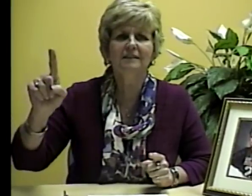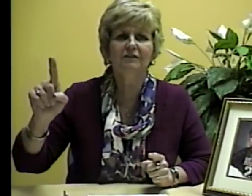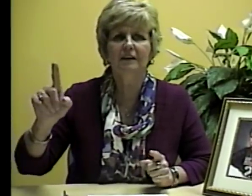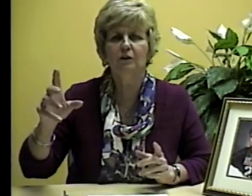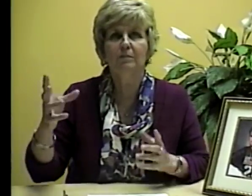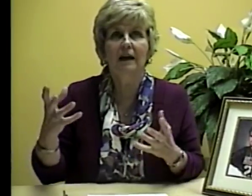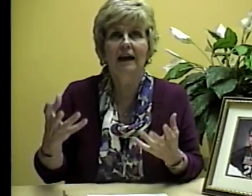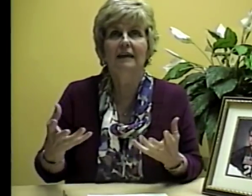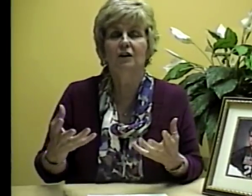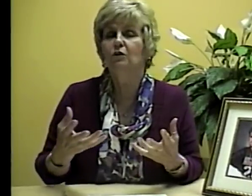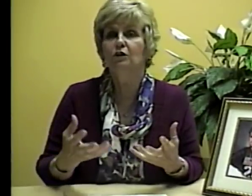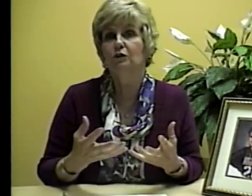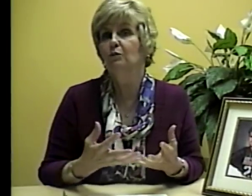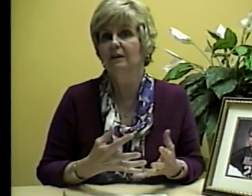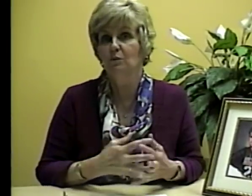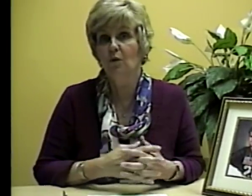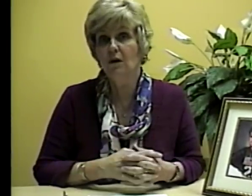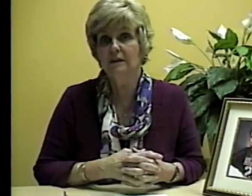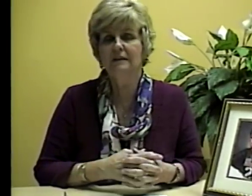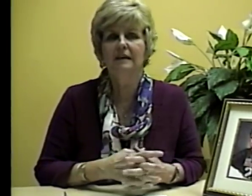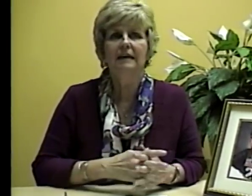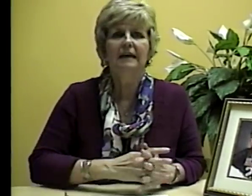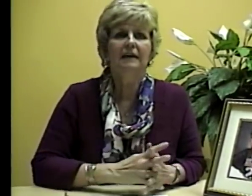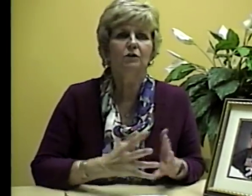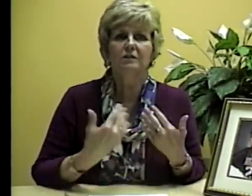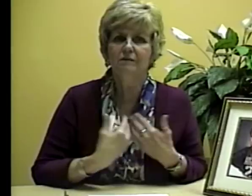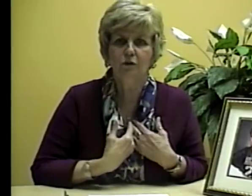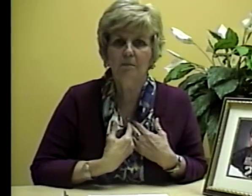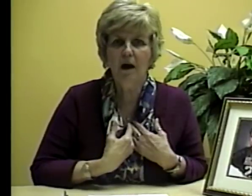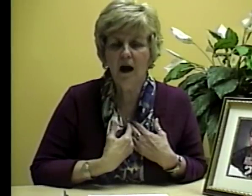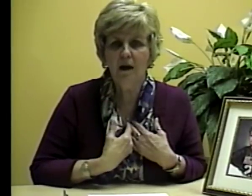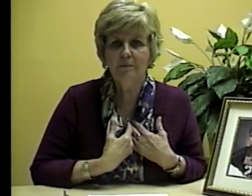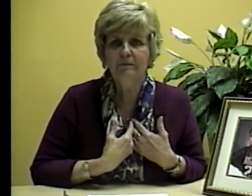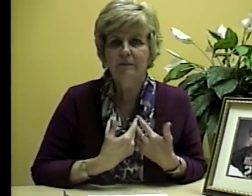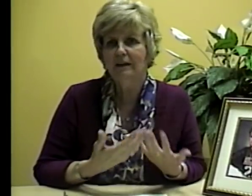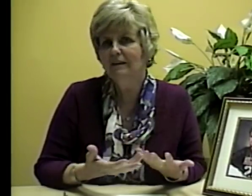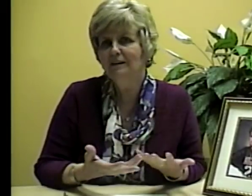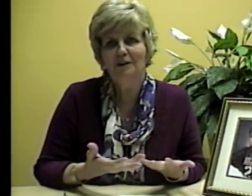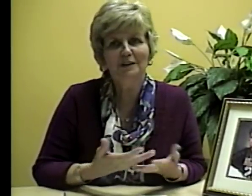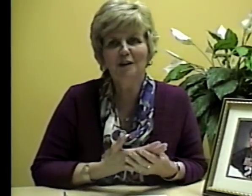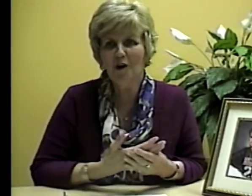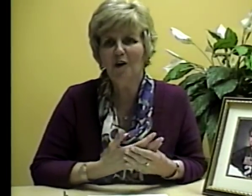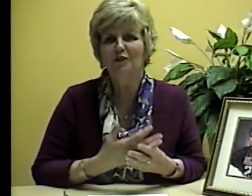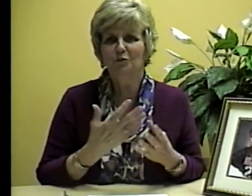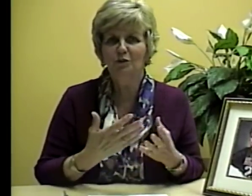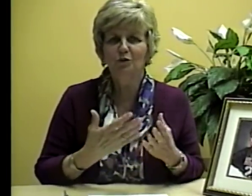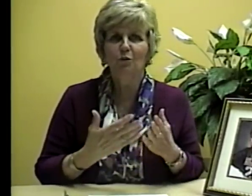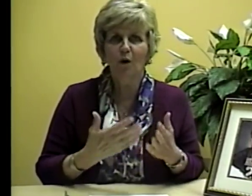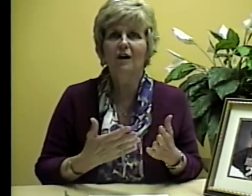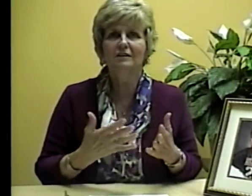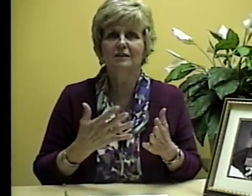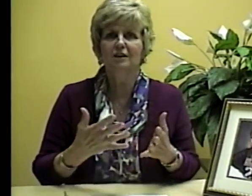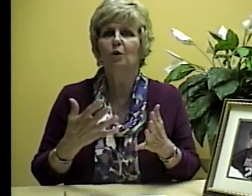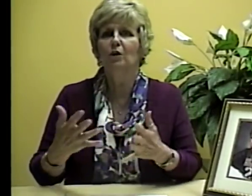finger, but I had no clue what he wanted. For a mom, it's hard because you want to know